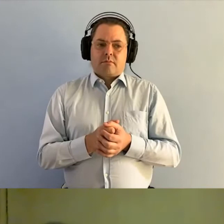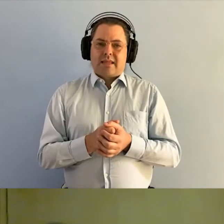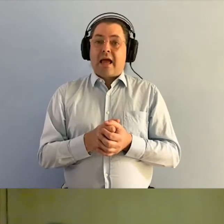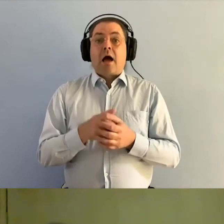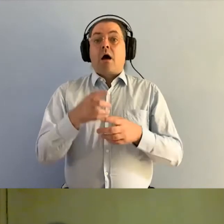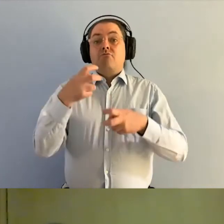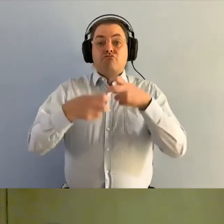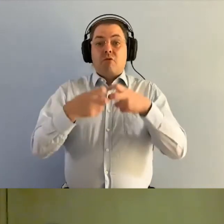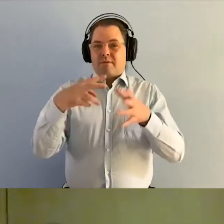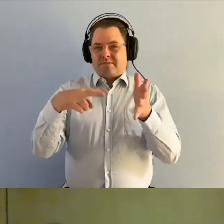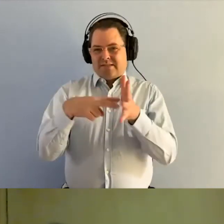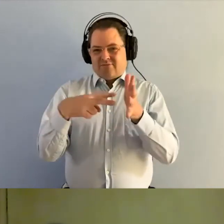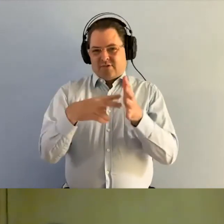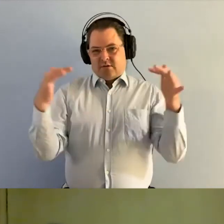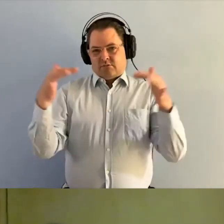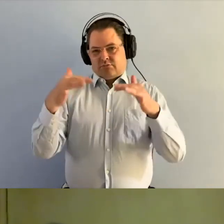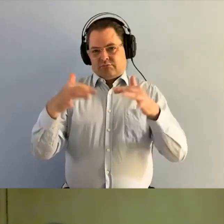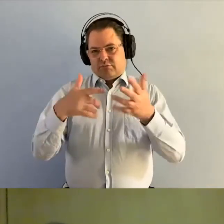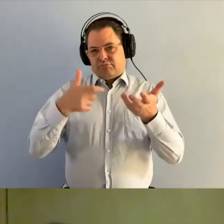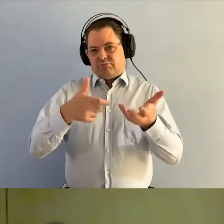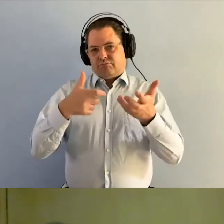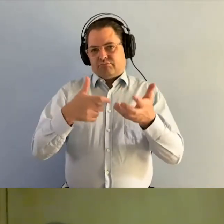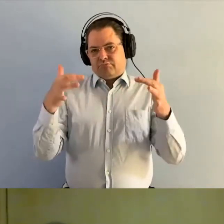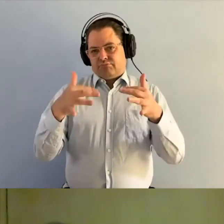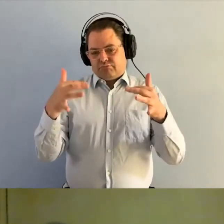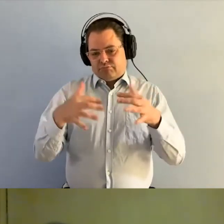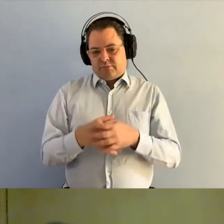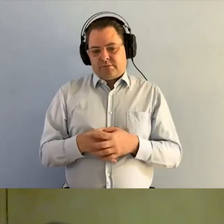. There are initiatives I went